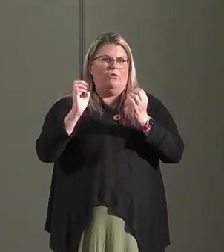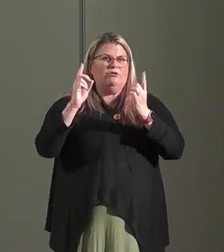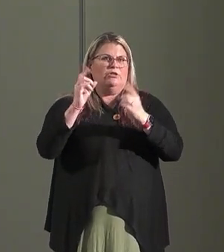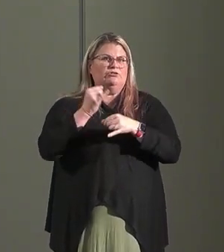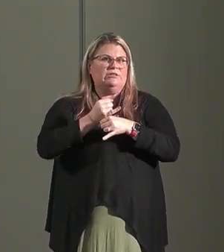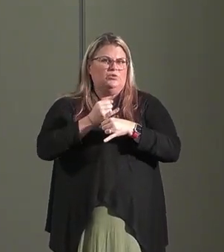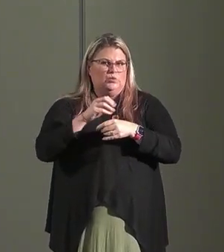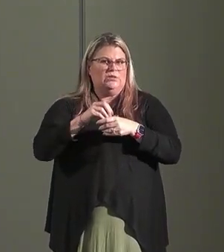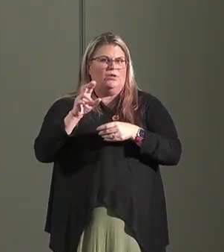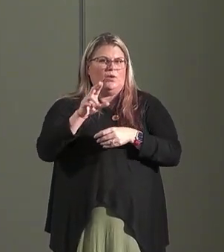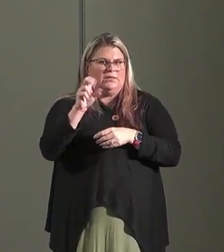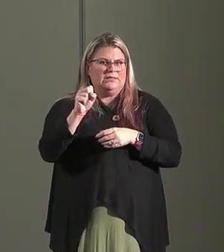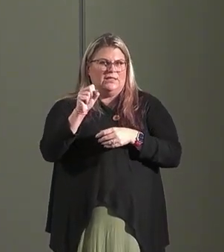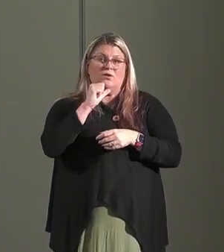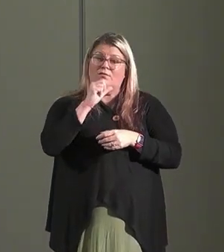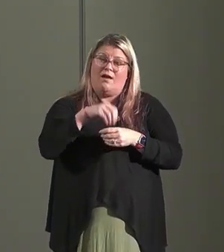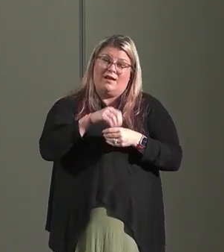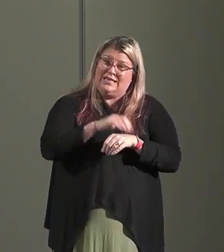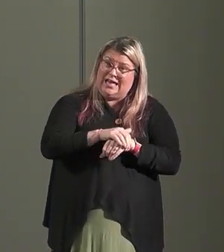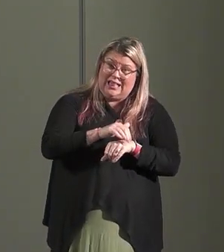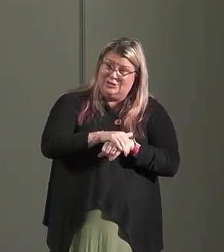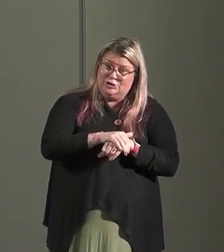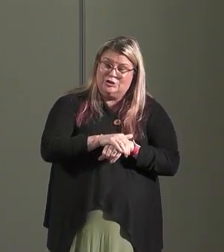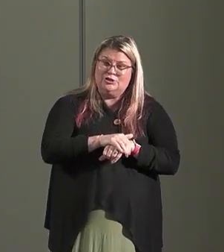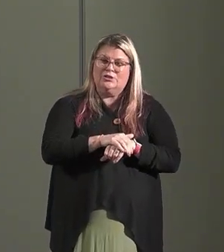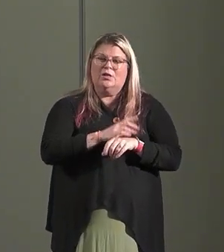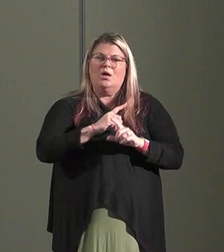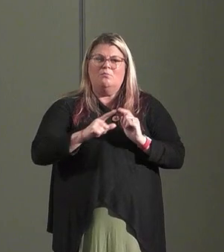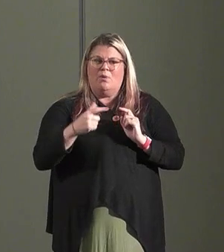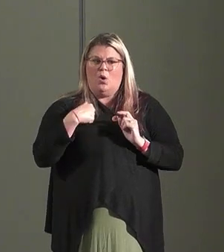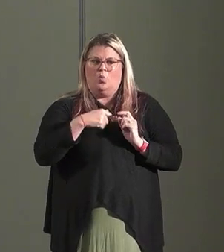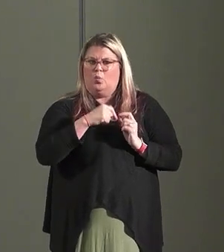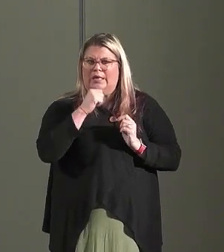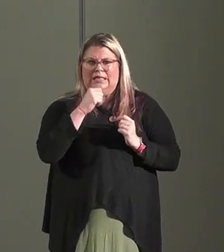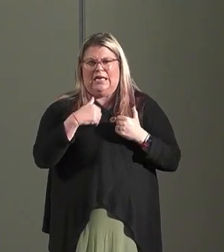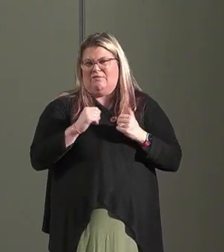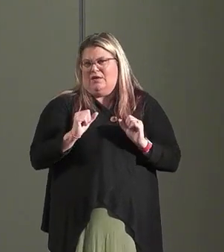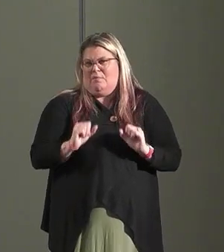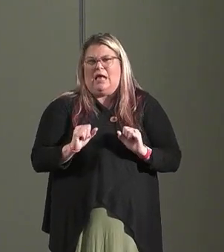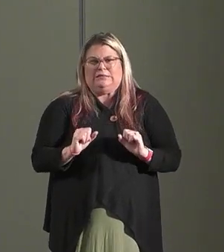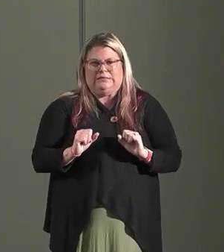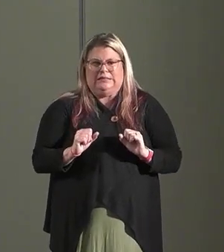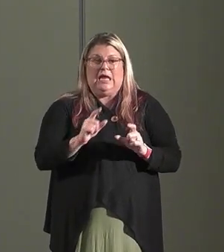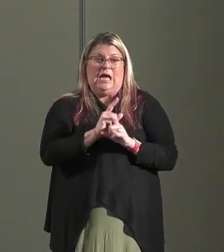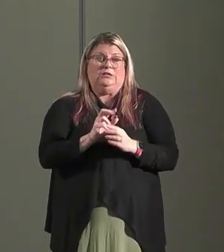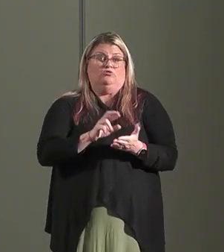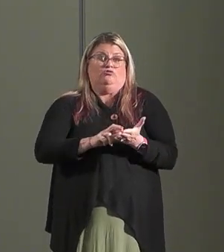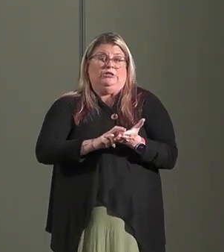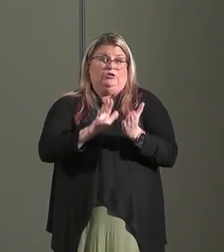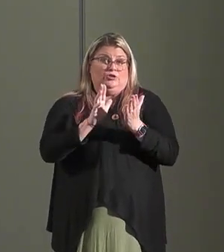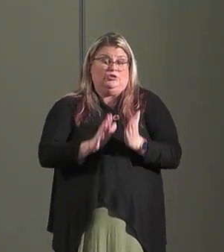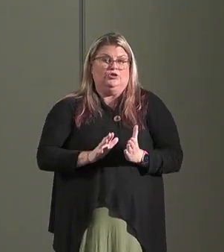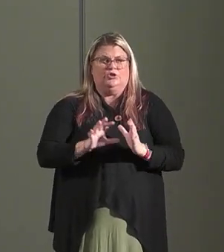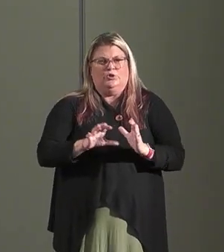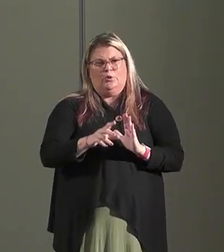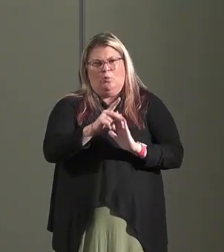U.S. are not English language. But we didn't have the capacity as researchers to do policy analysis